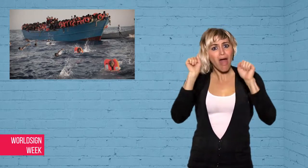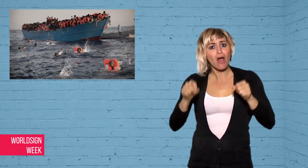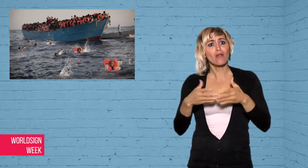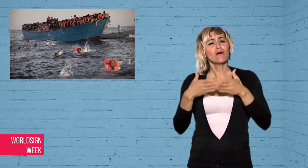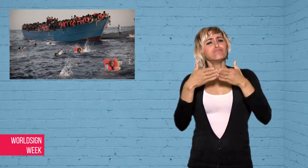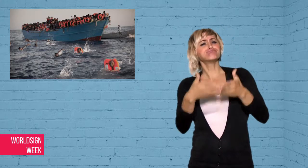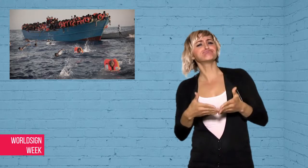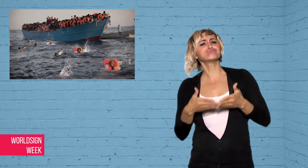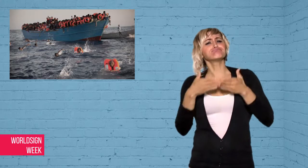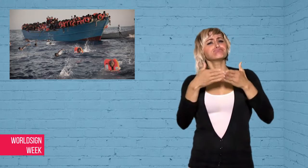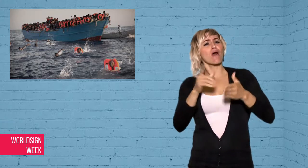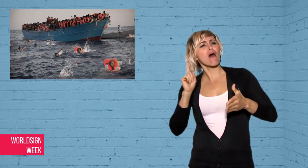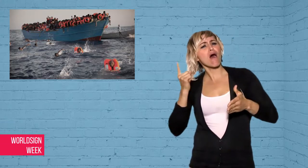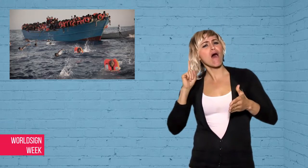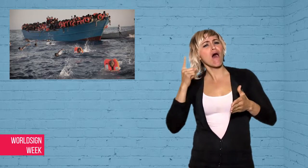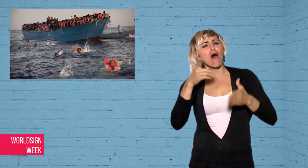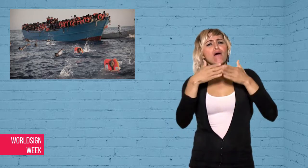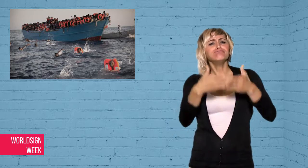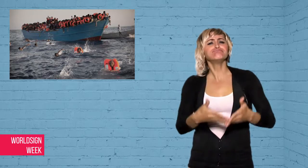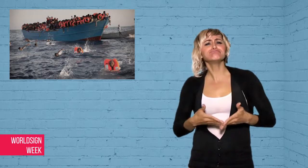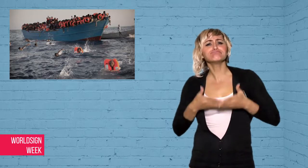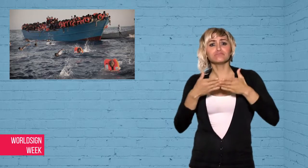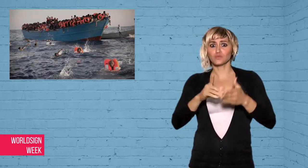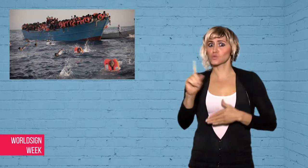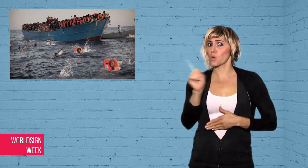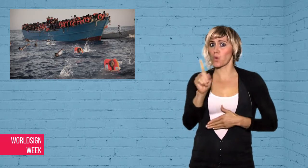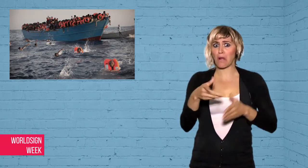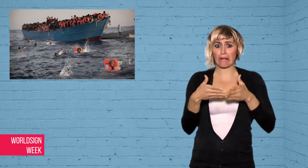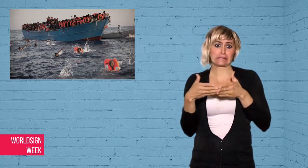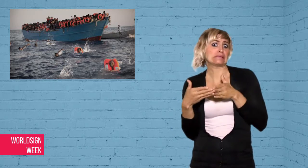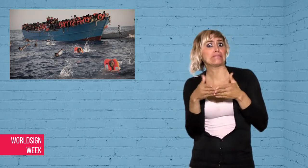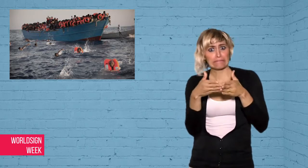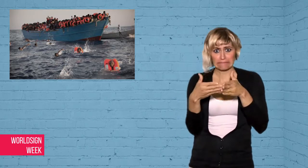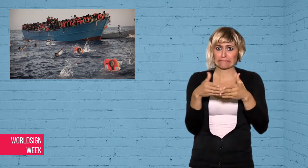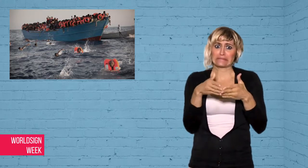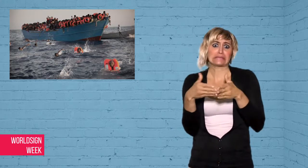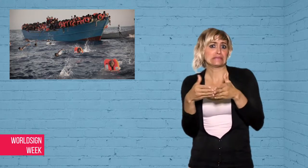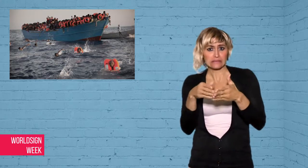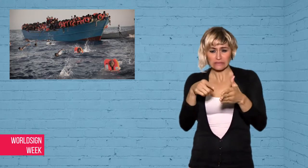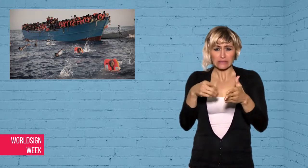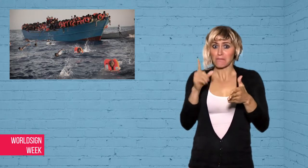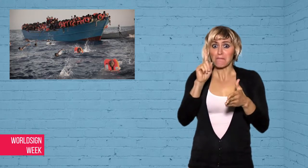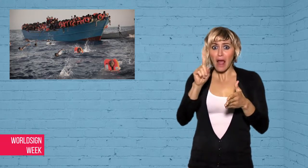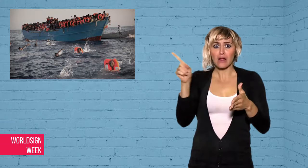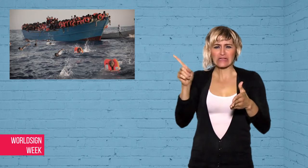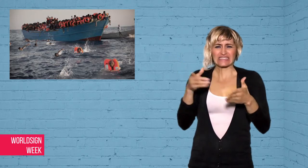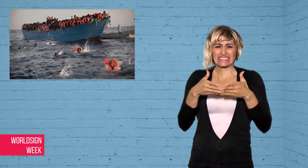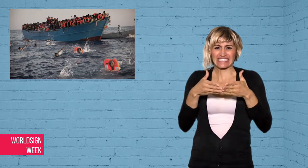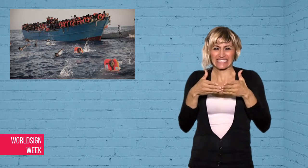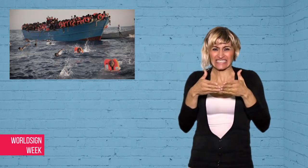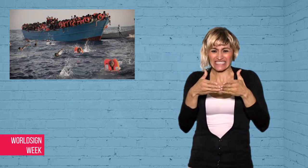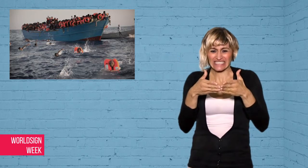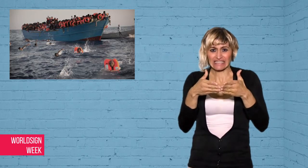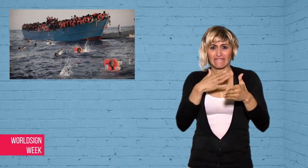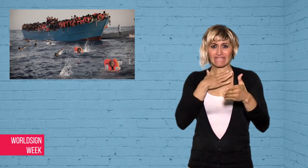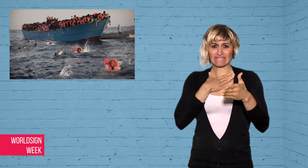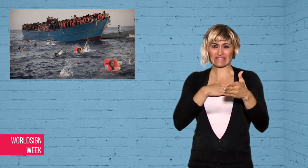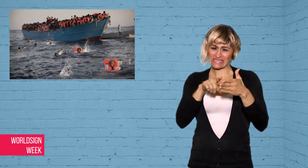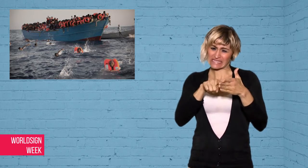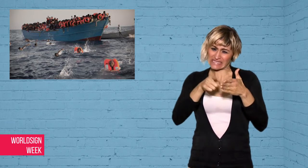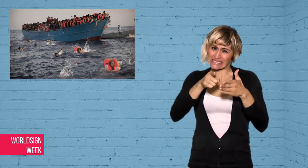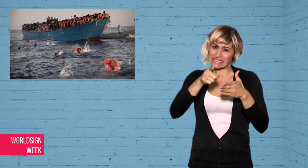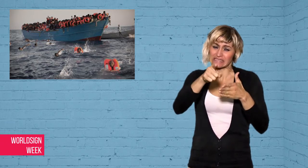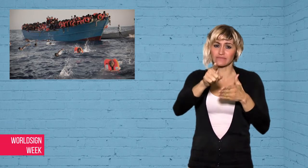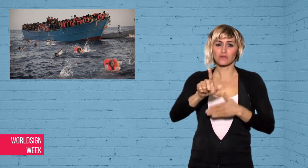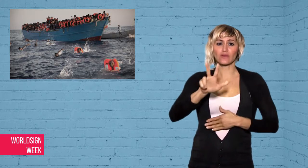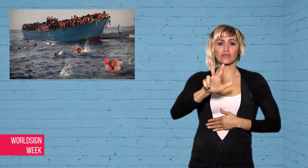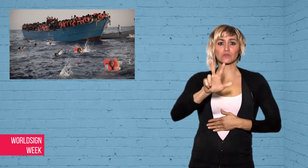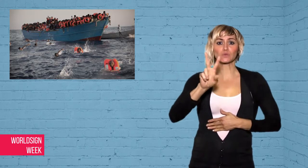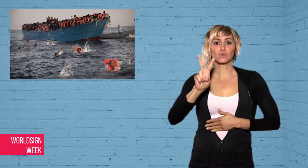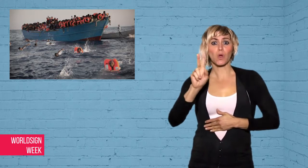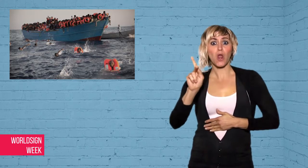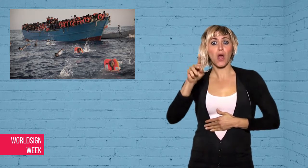reach at least 32 kilometers out to sea